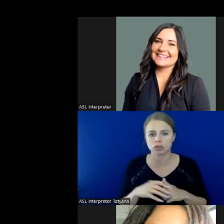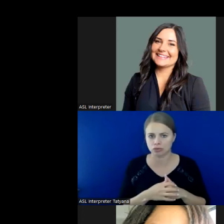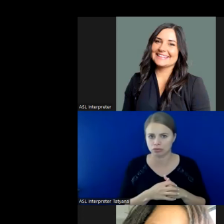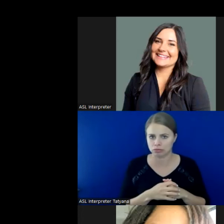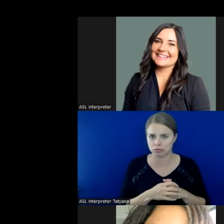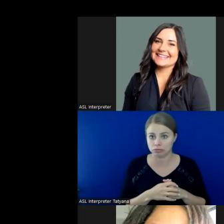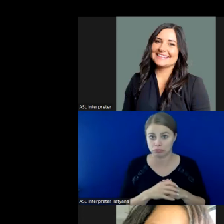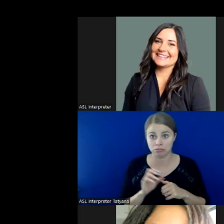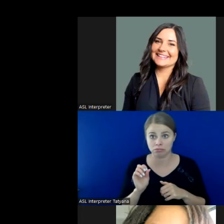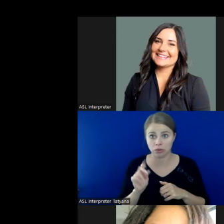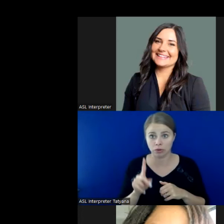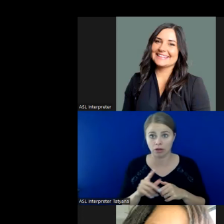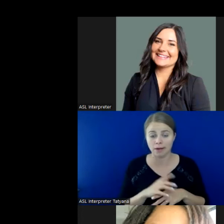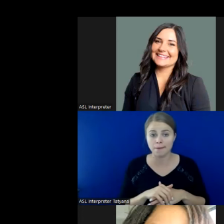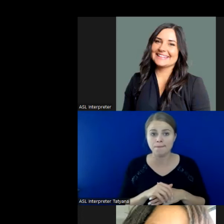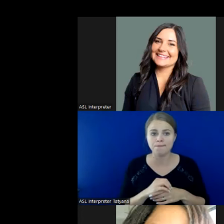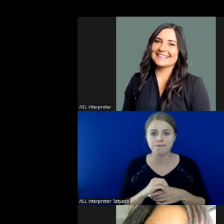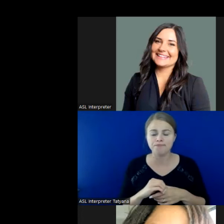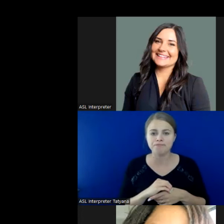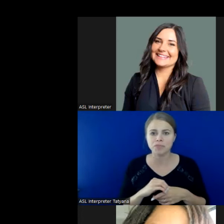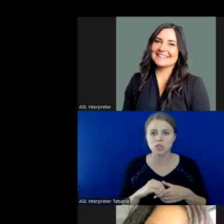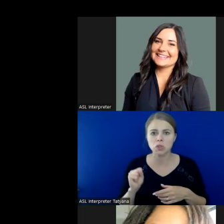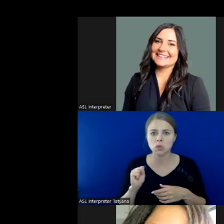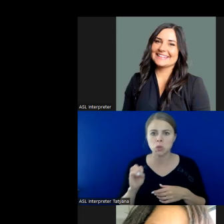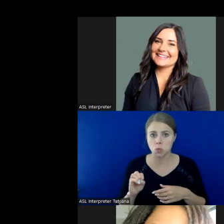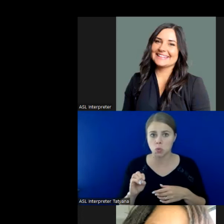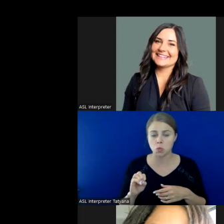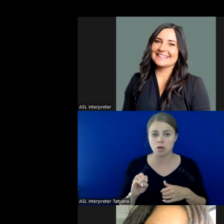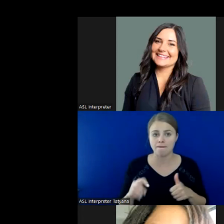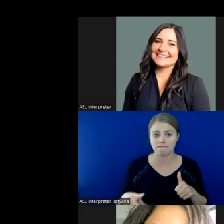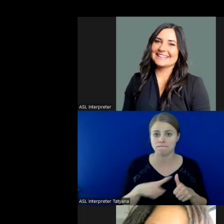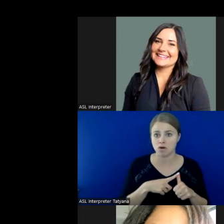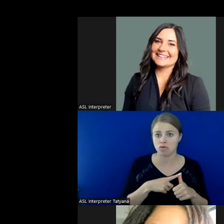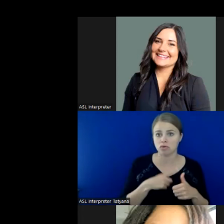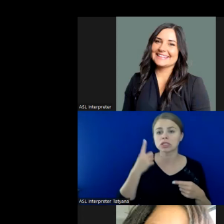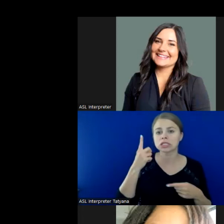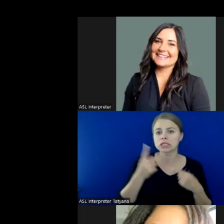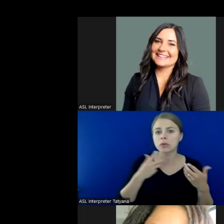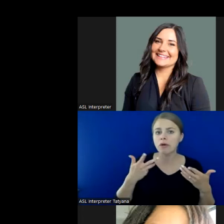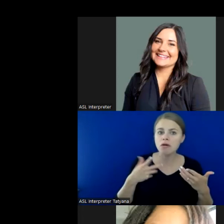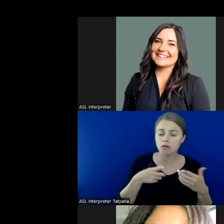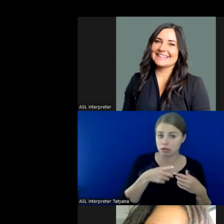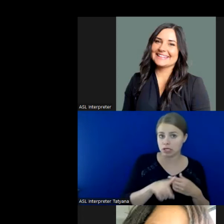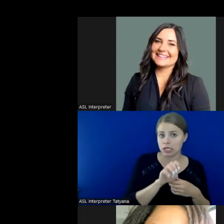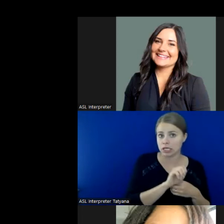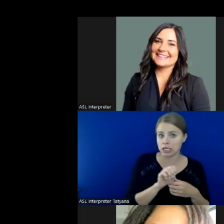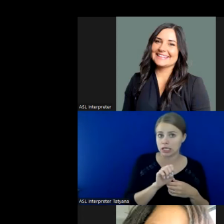Okay? So, first thing we're going to consider is, well, does that EEAAP include the required elements?